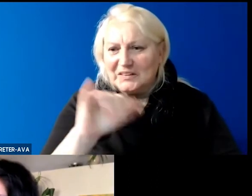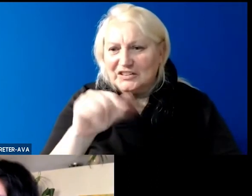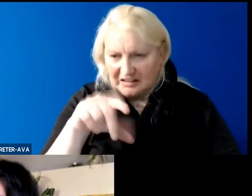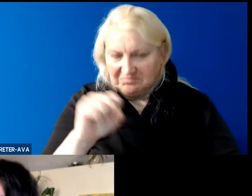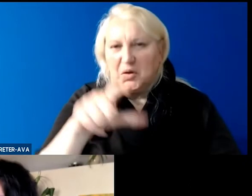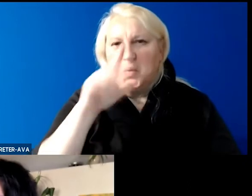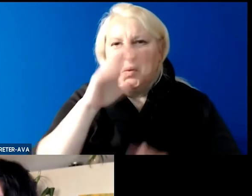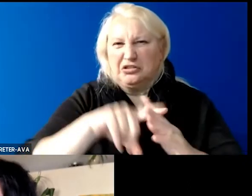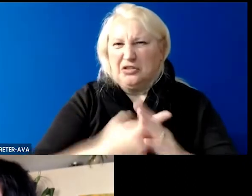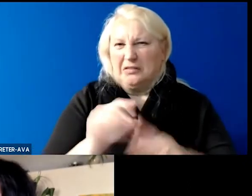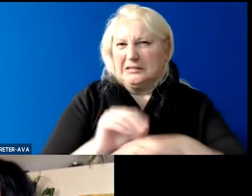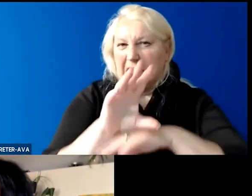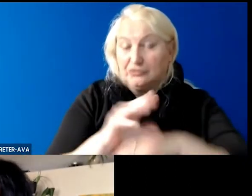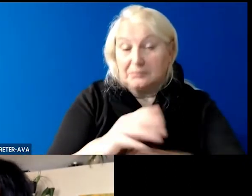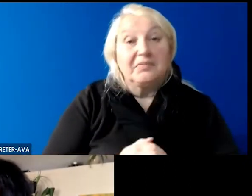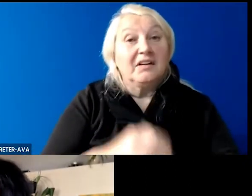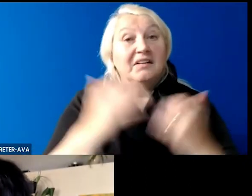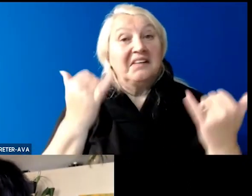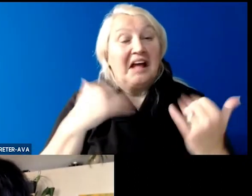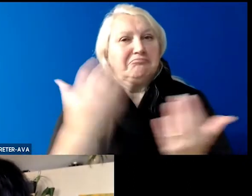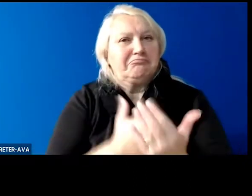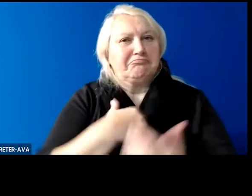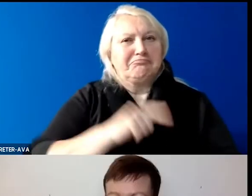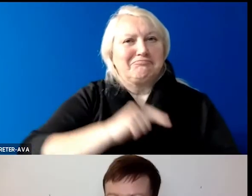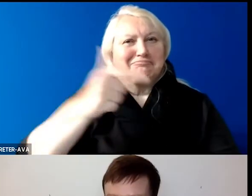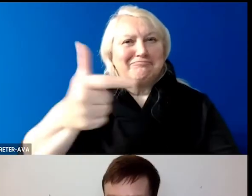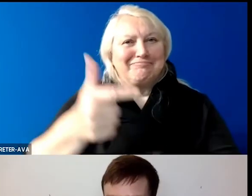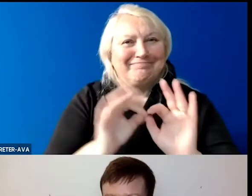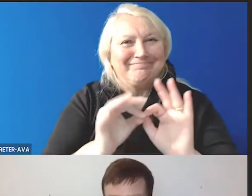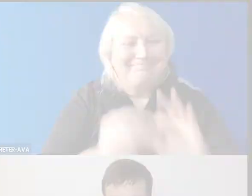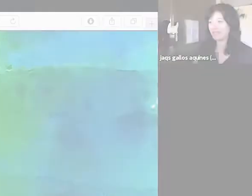I can't see anybody. So here we go. Yeah.